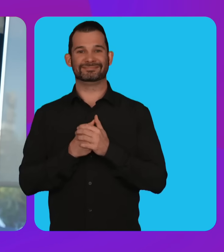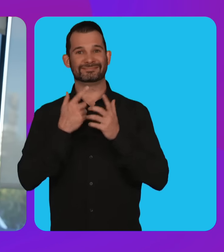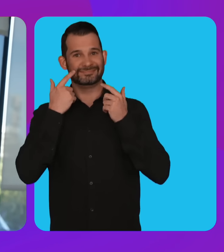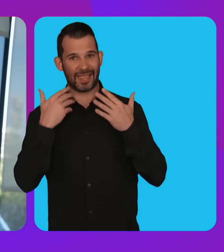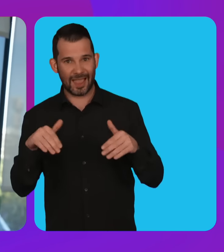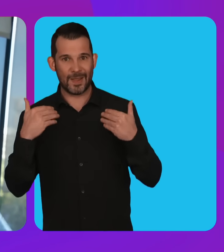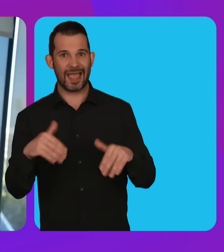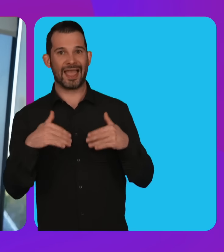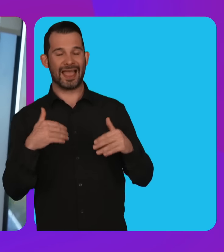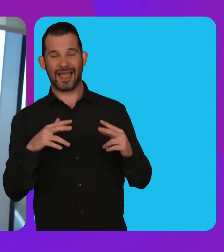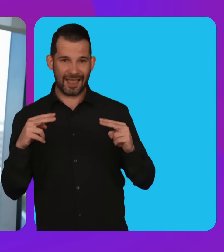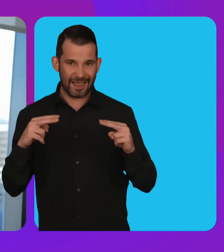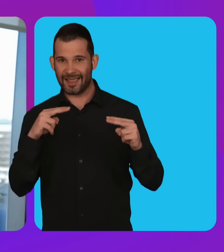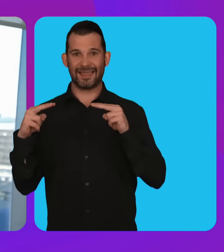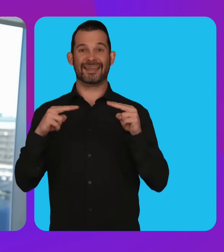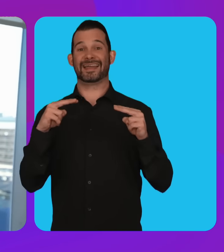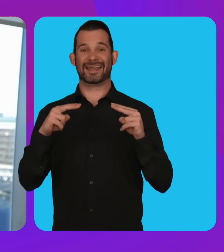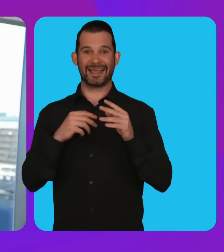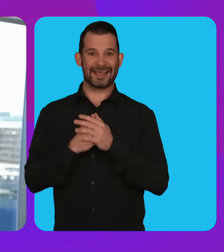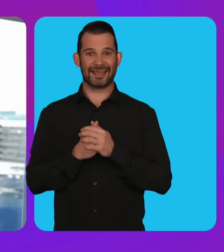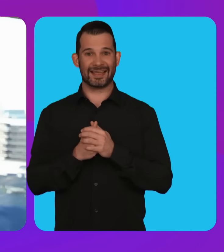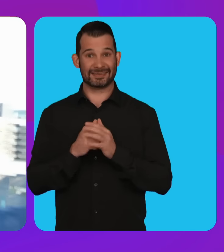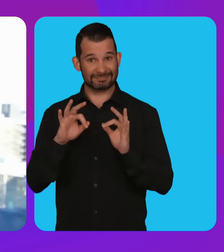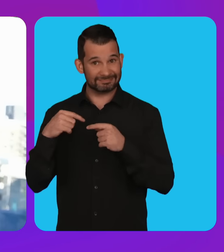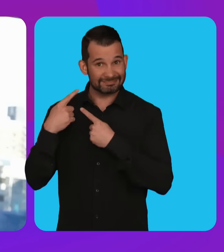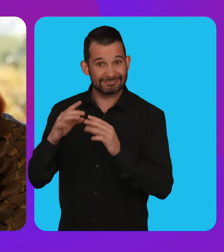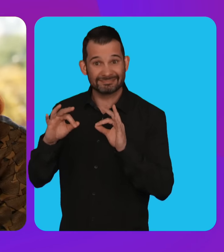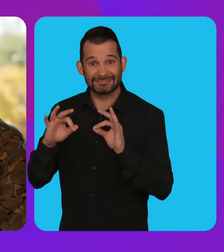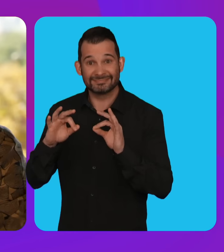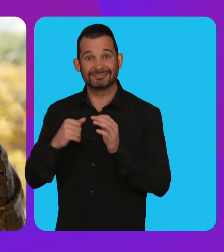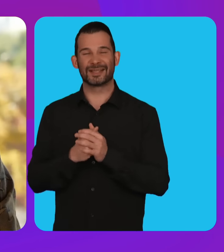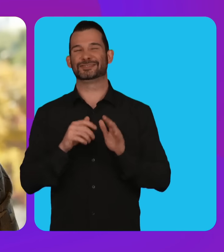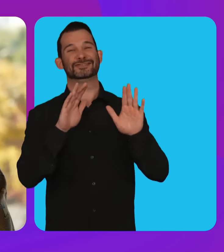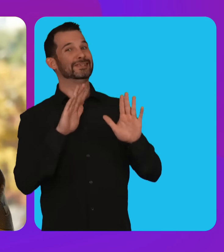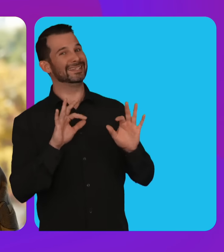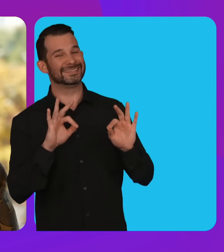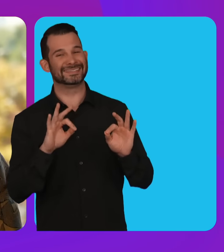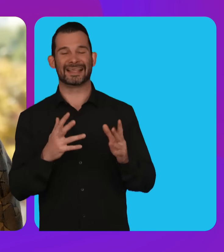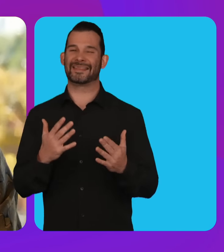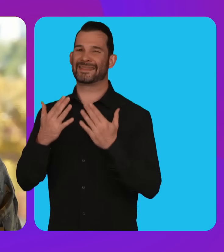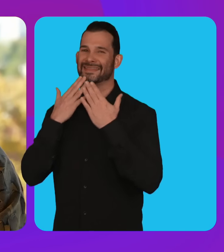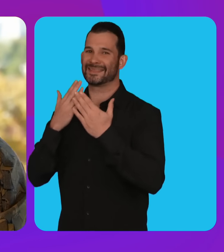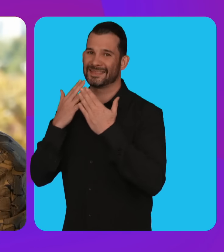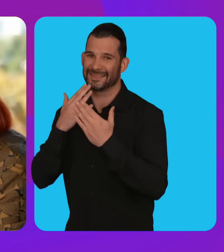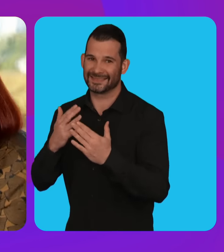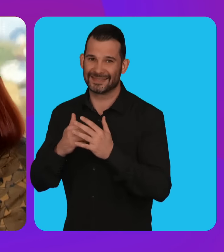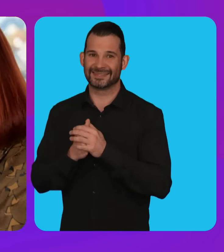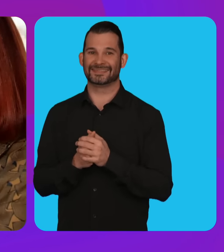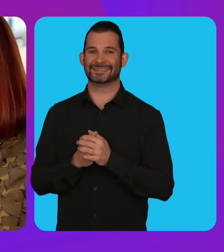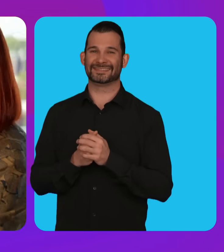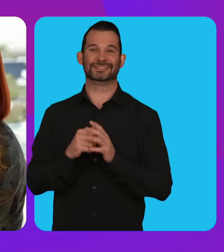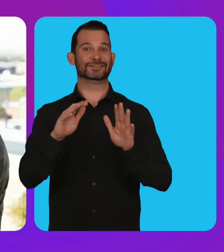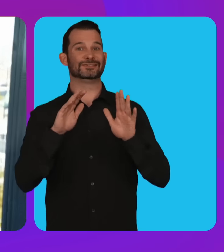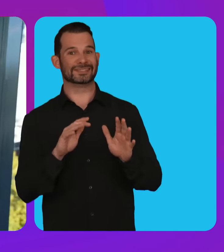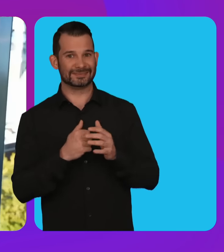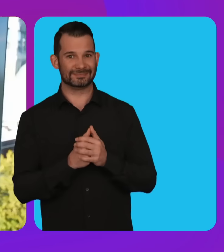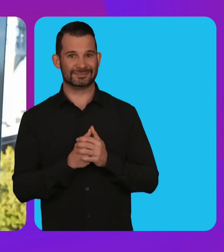Wow. [Interpreter 1] How's it going? [Interpreter 3] Just great. Thank you. [Interpreter 1] Great.